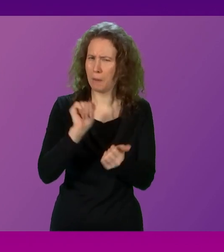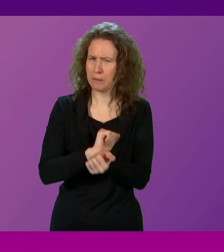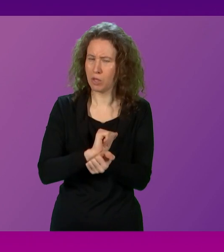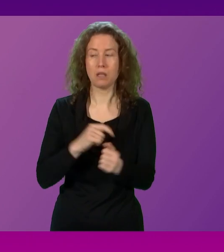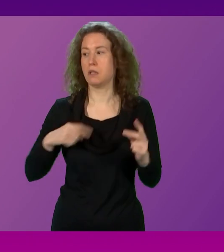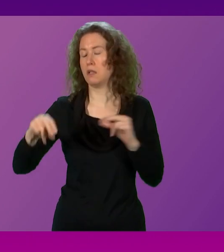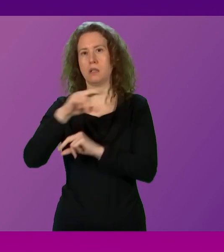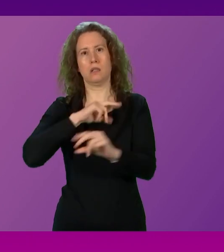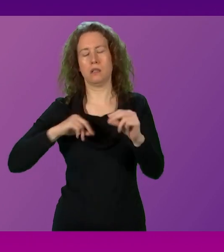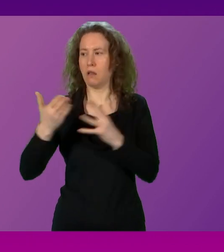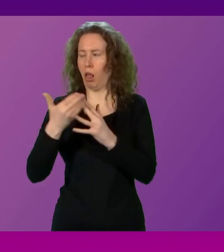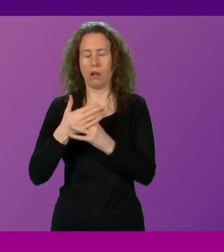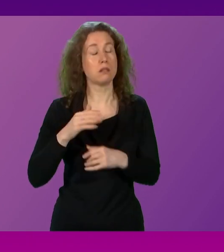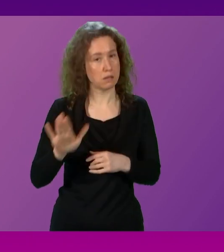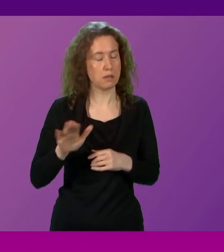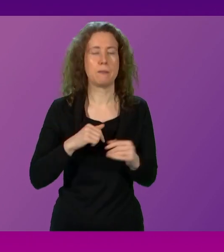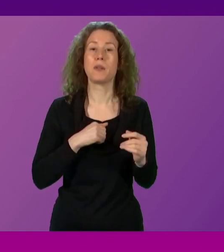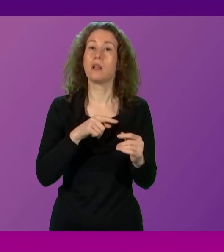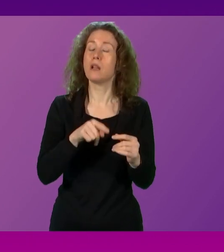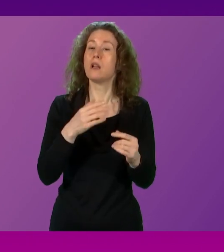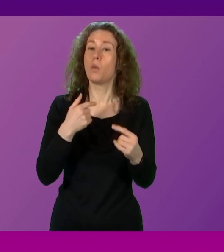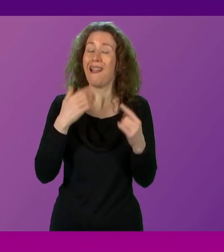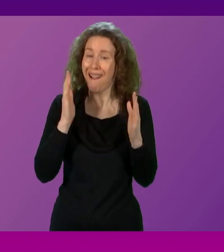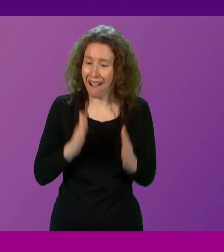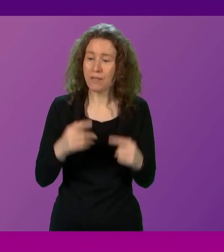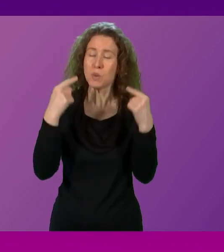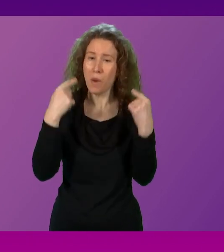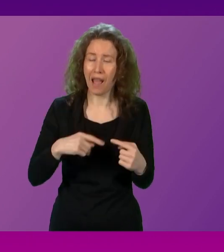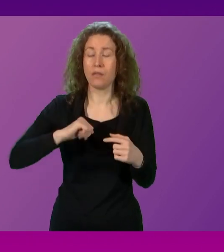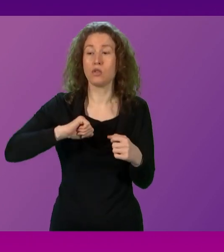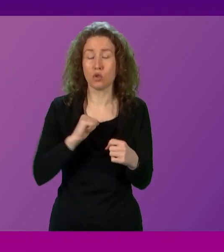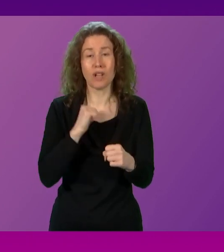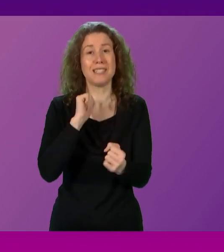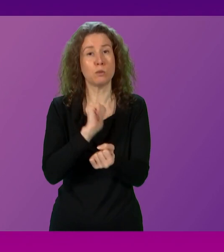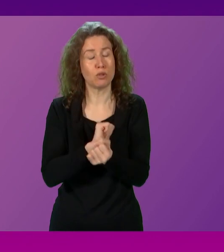Members, let us hear the First Minister. It is important to allow the Scottish Prison Service to give effect, operationally, to